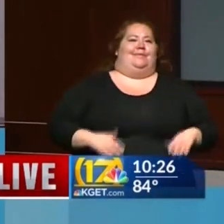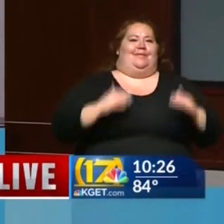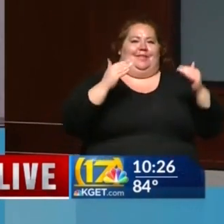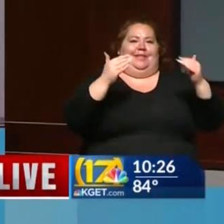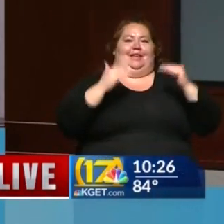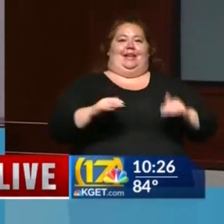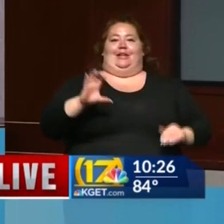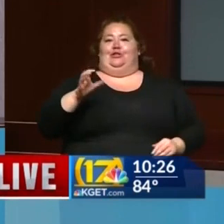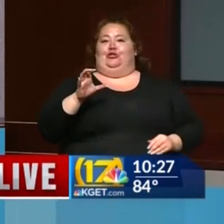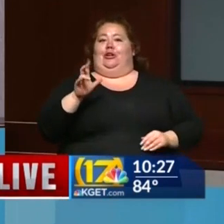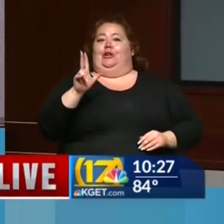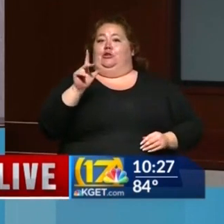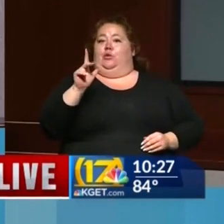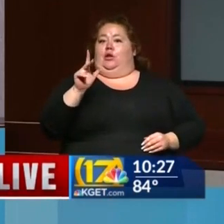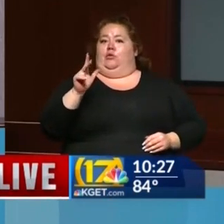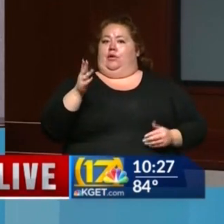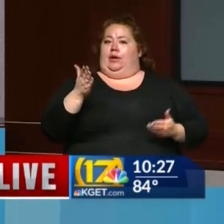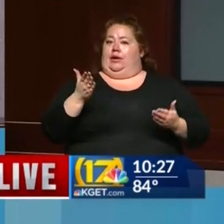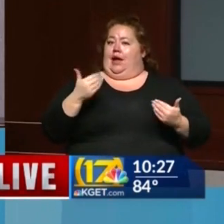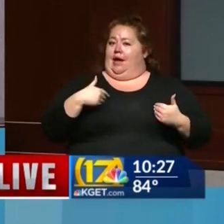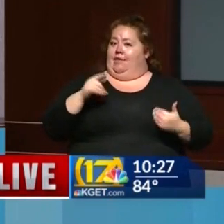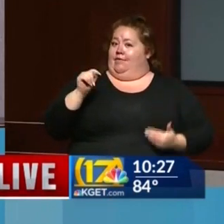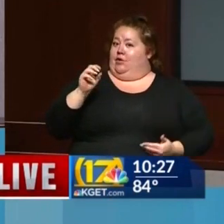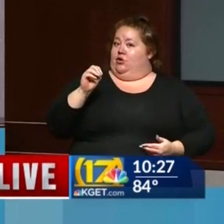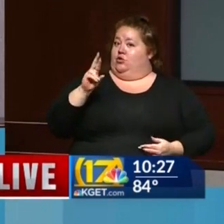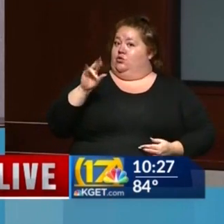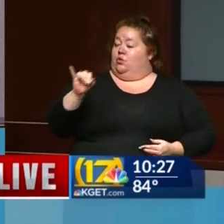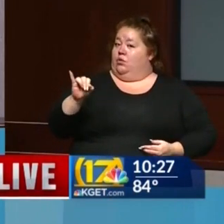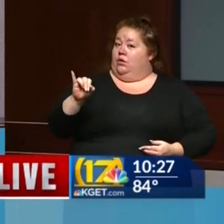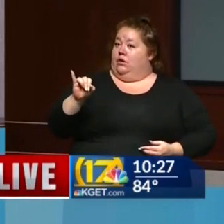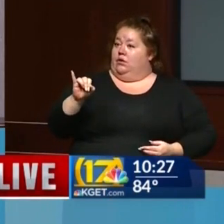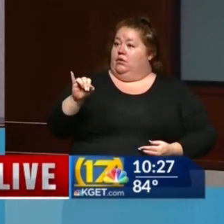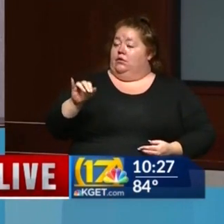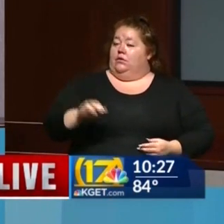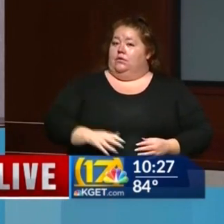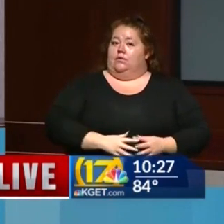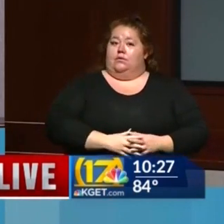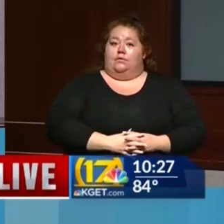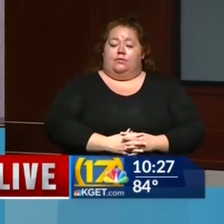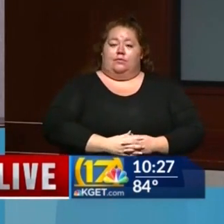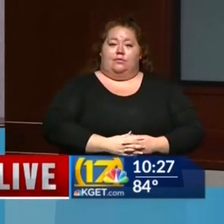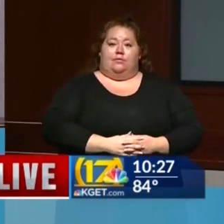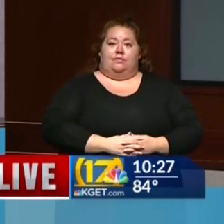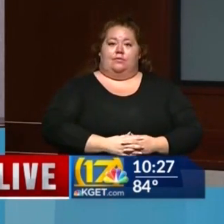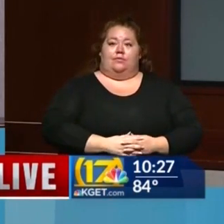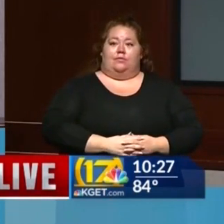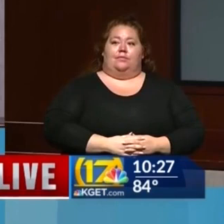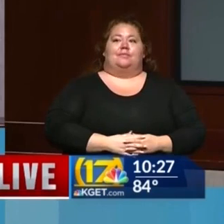THANK YOU VERY MUCH. OUR NEXT OUTLET IS CHANNEL